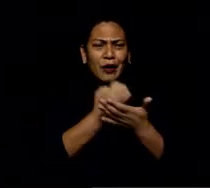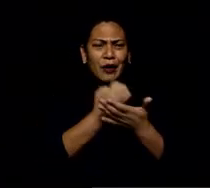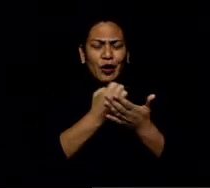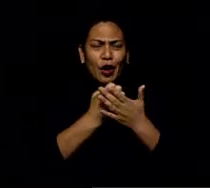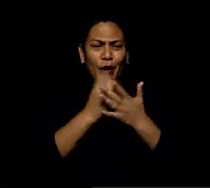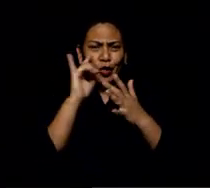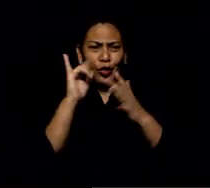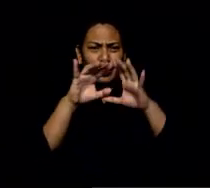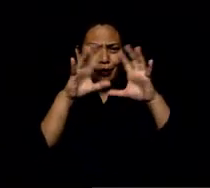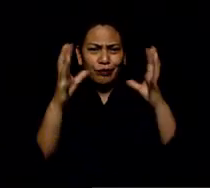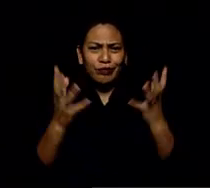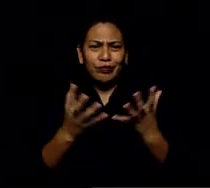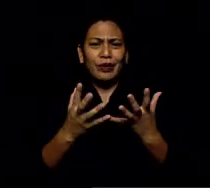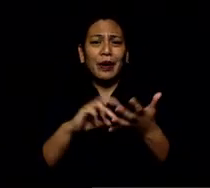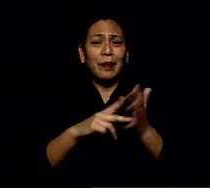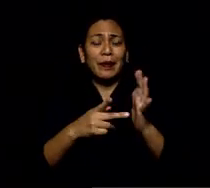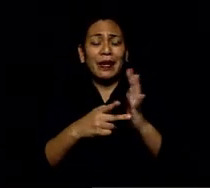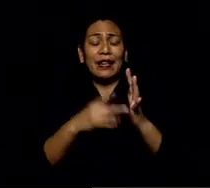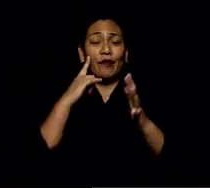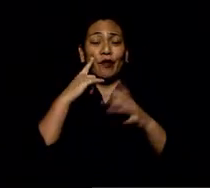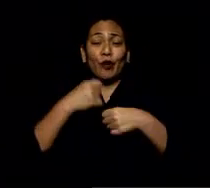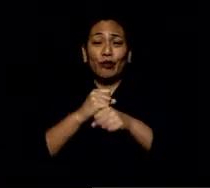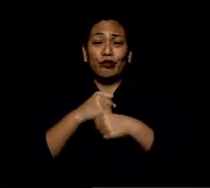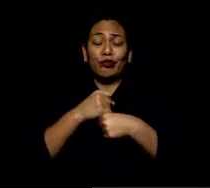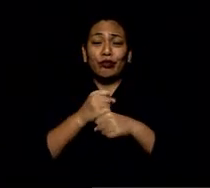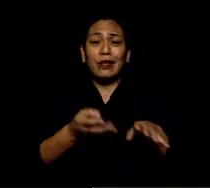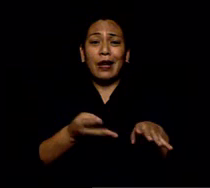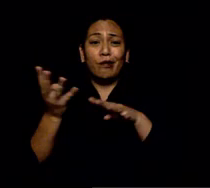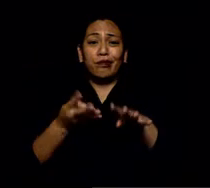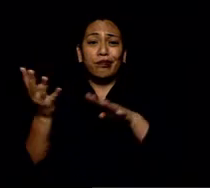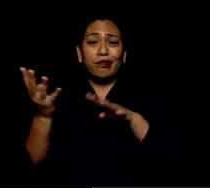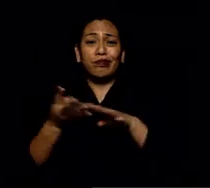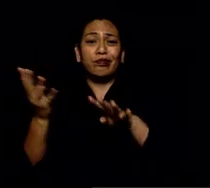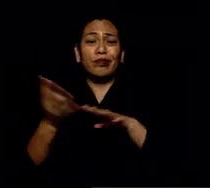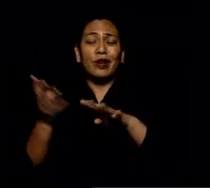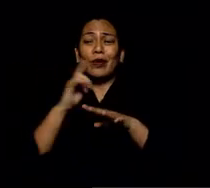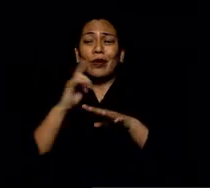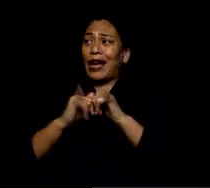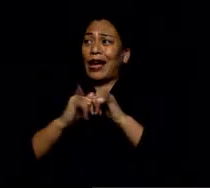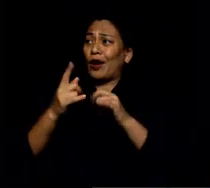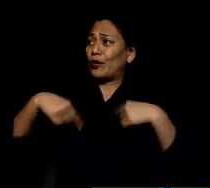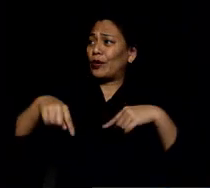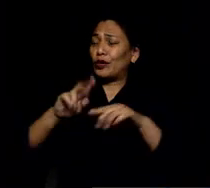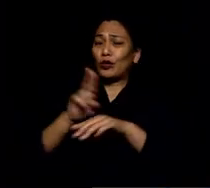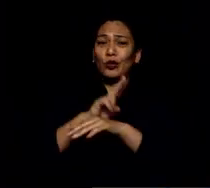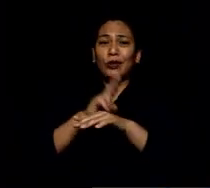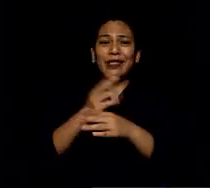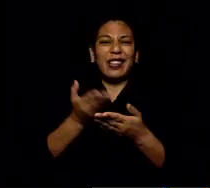ability to, uh, to produce output that we use in our daily lives.